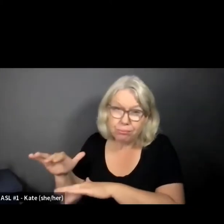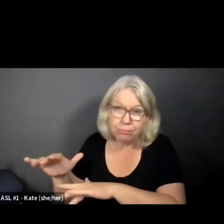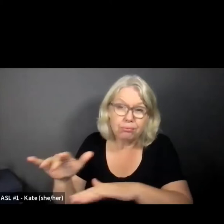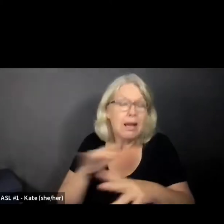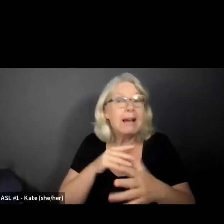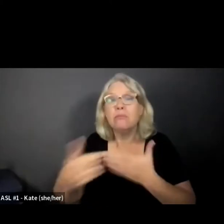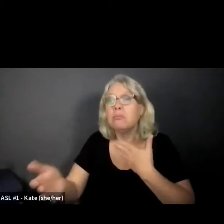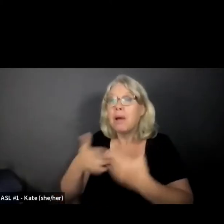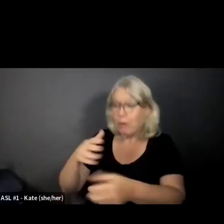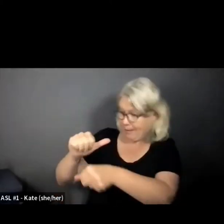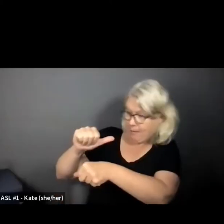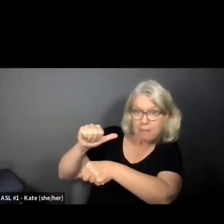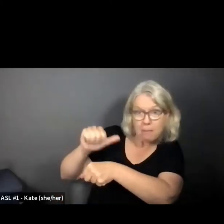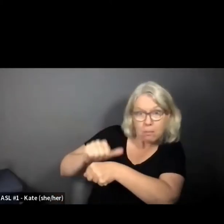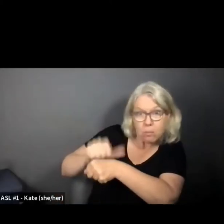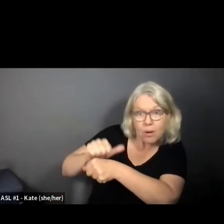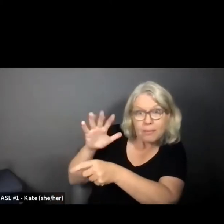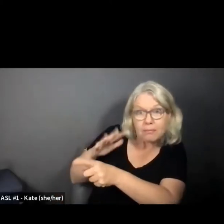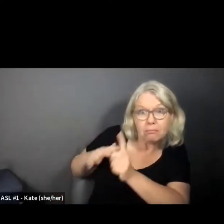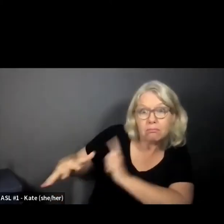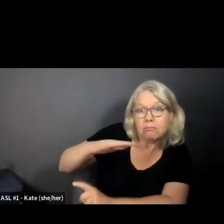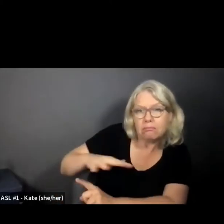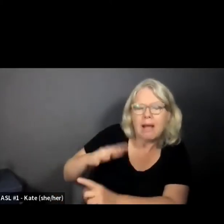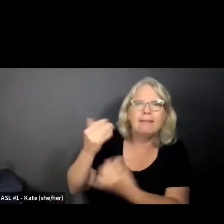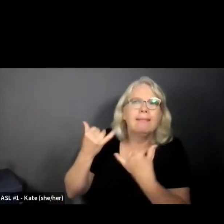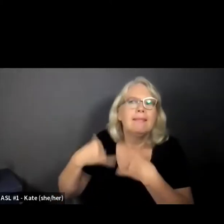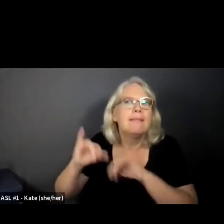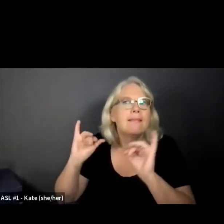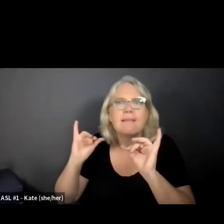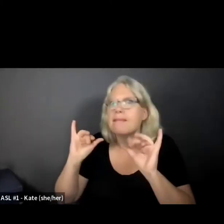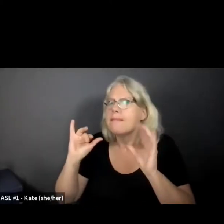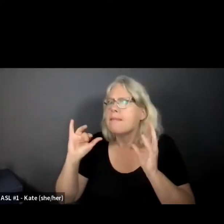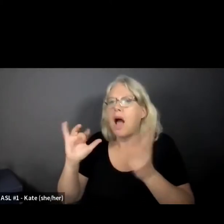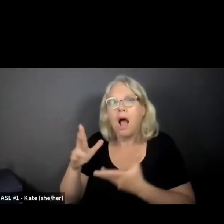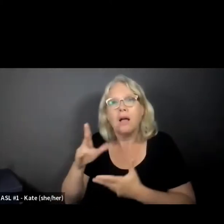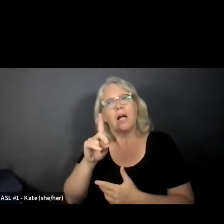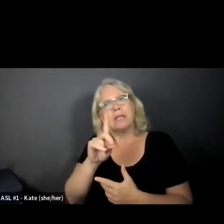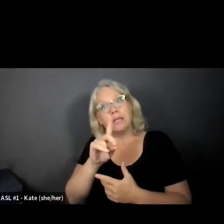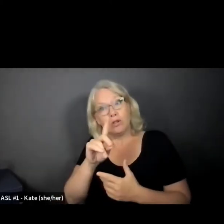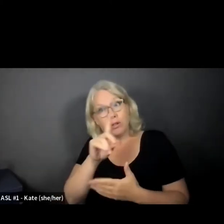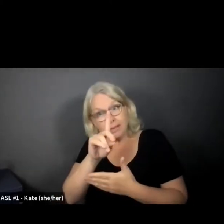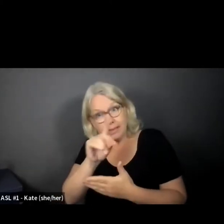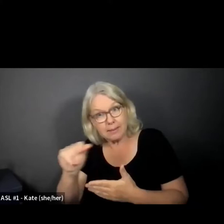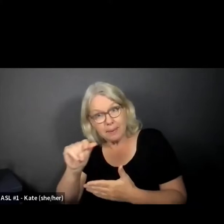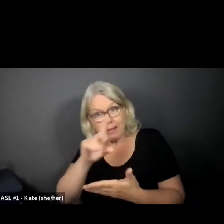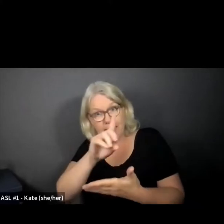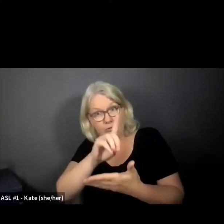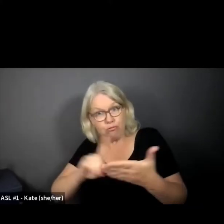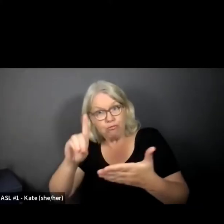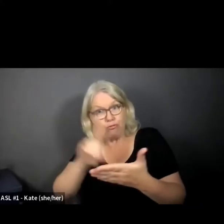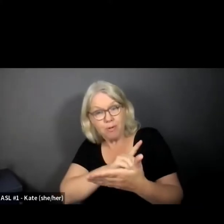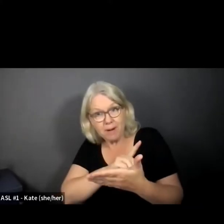CONTEXT, THERE HAS NOT BEEN SIGNIFICANT STRIDES. EVEN IN THE LOSS OF EMPLOYMENT CASES.